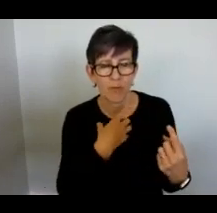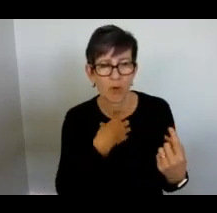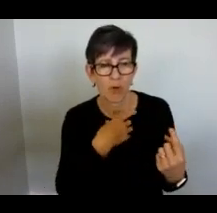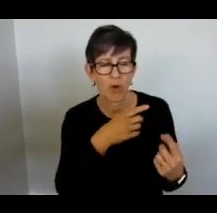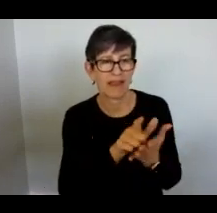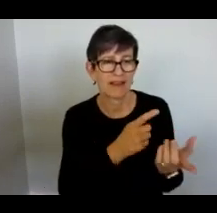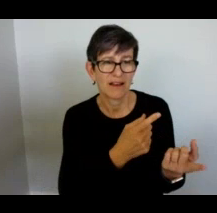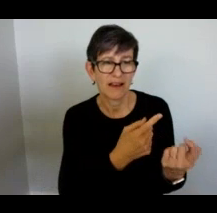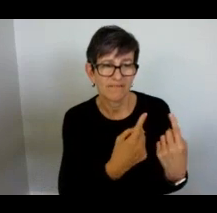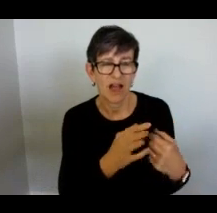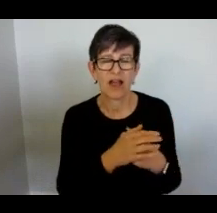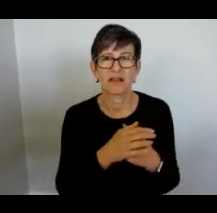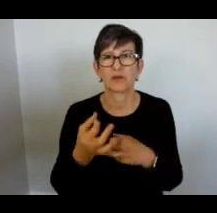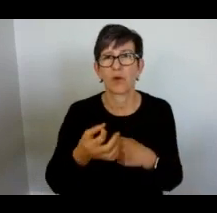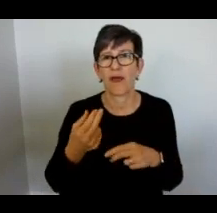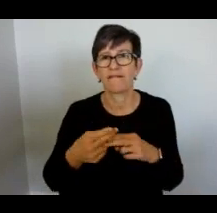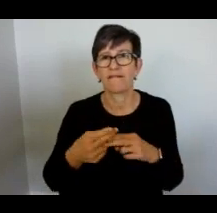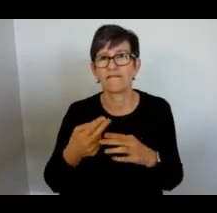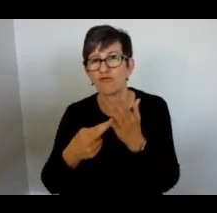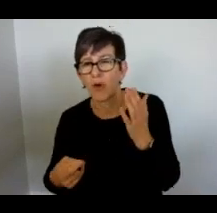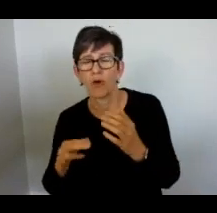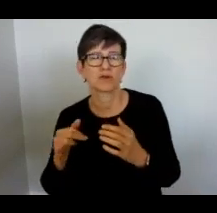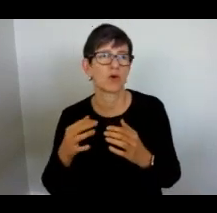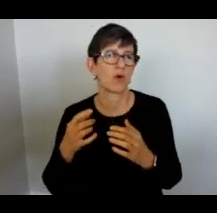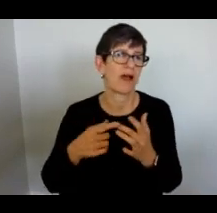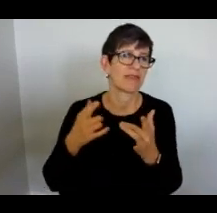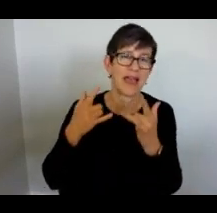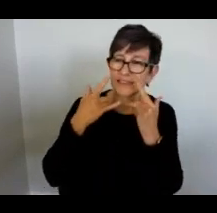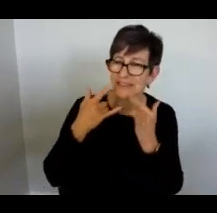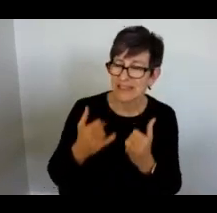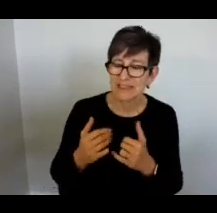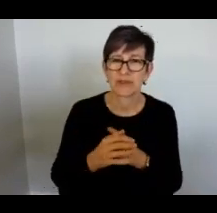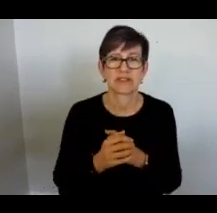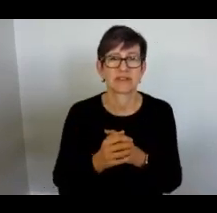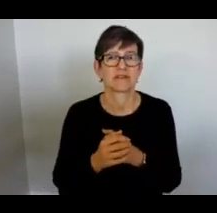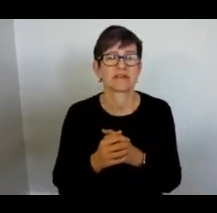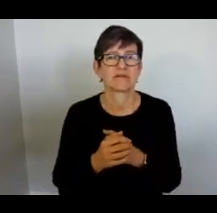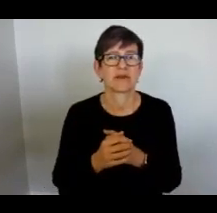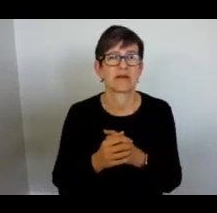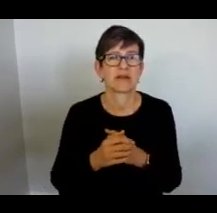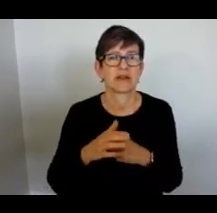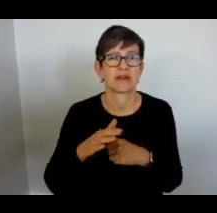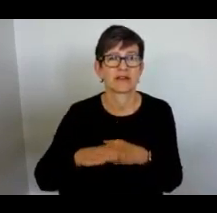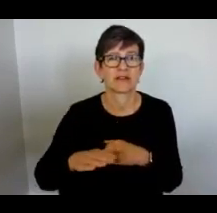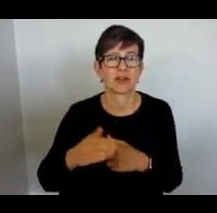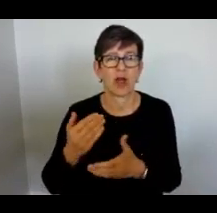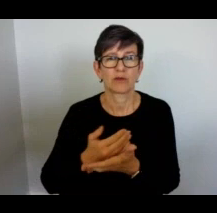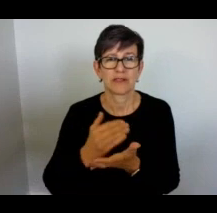assessments to be obtained, that can be, for example, child safety commissioning a psych